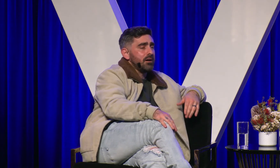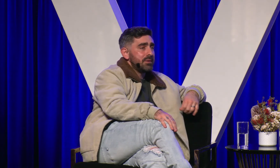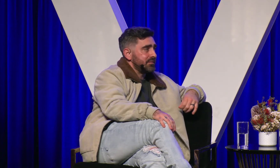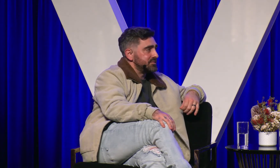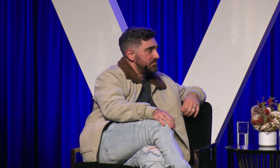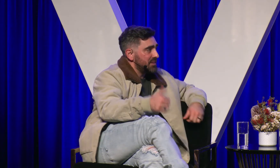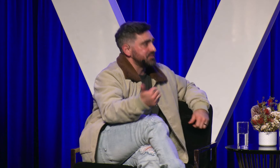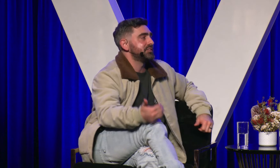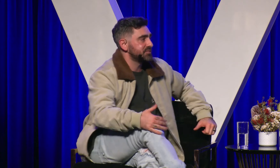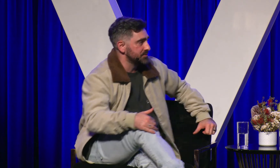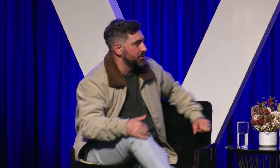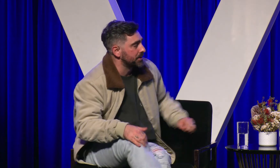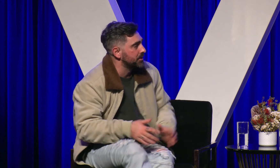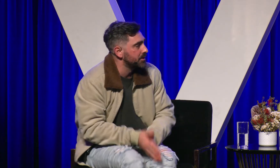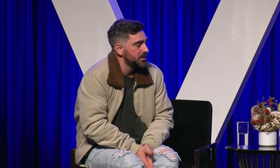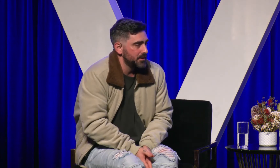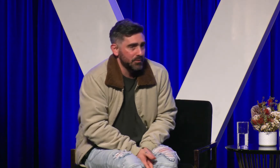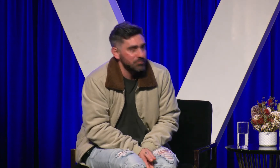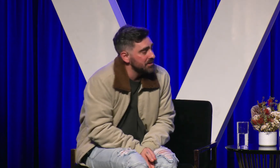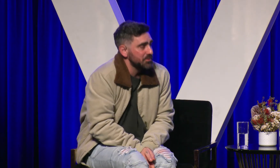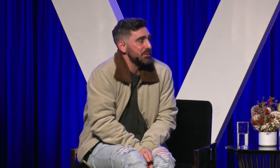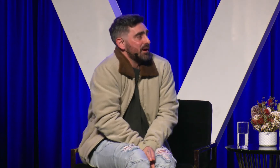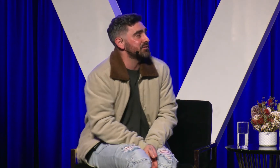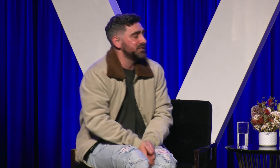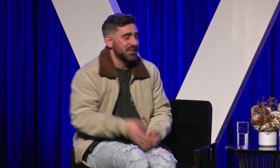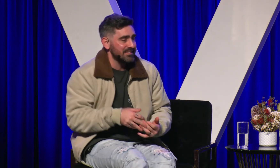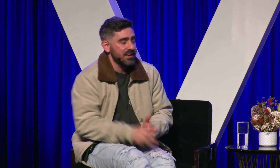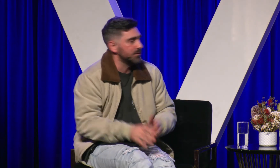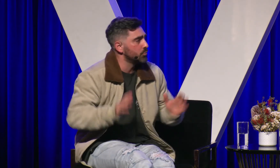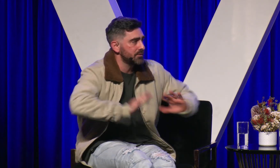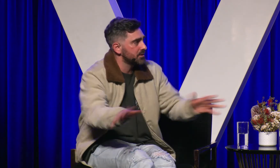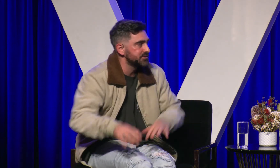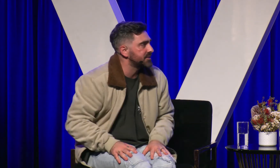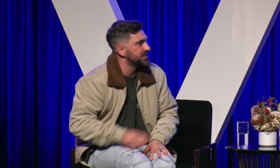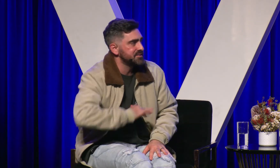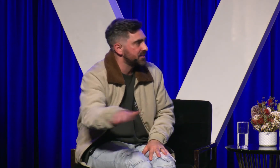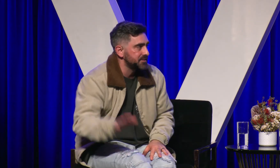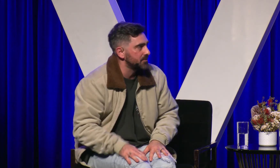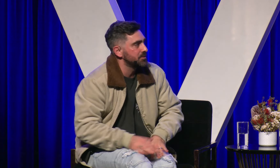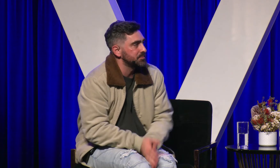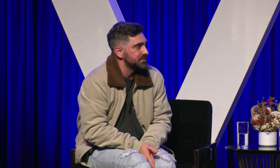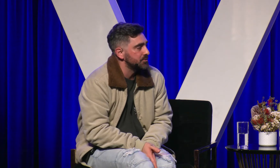oh man, this massive festival is going on, I really wanna be a part of it. Yeah, whatever the contract says, yes, take, awesome. Let's do it.